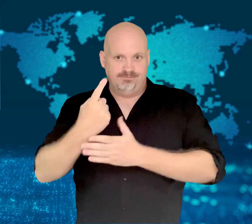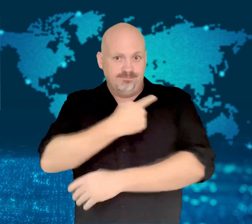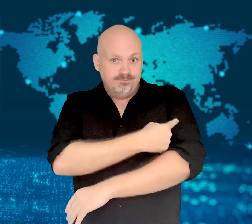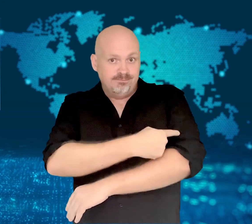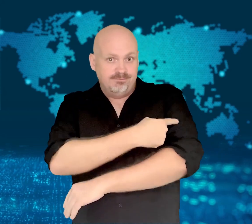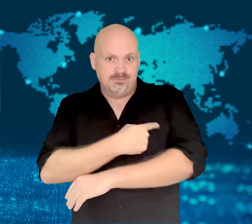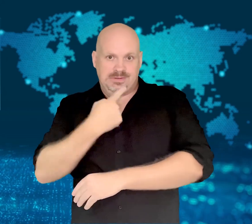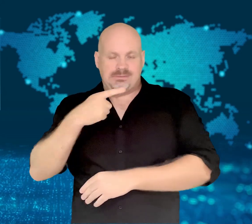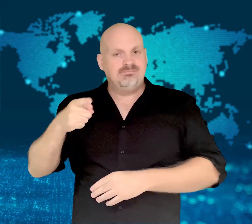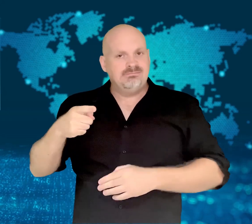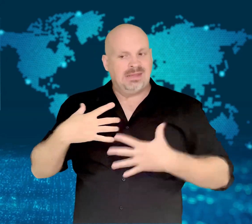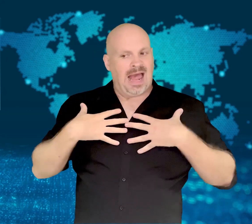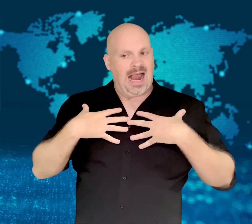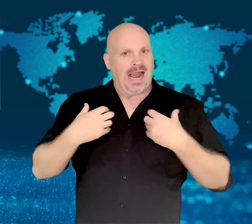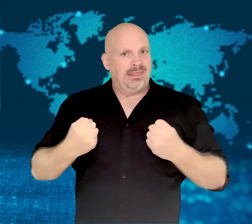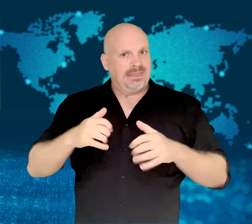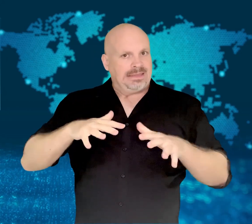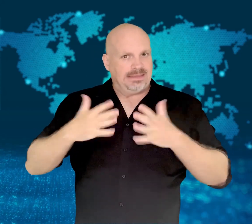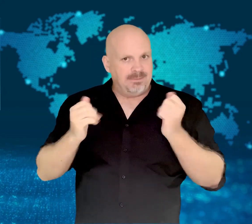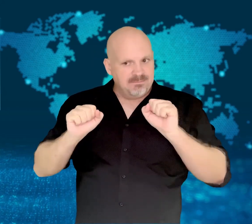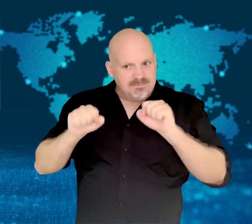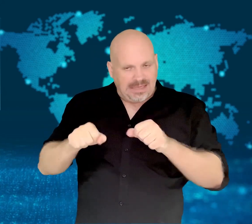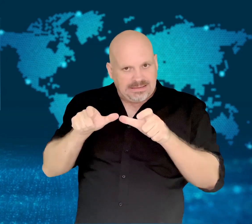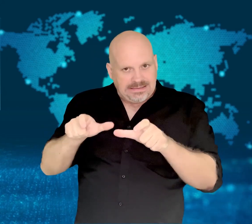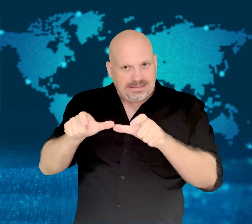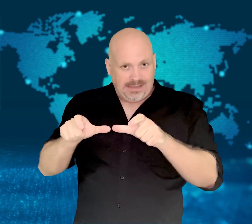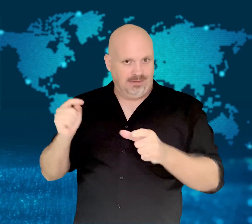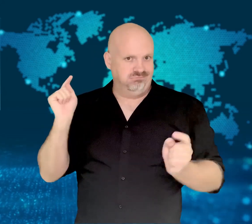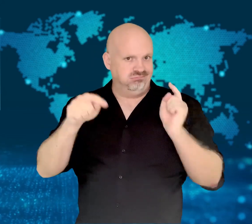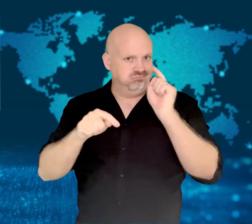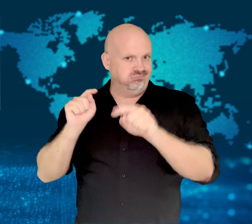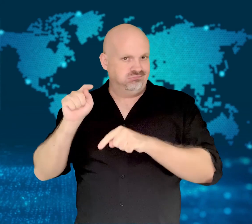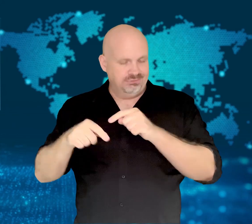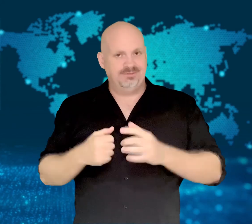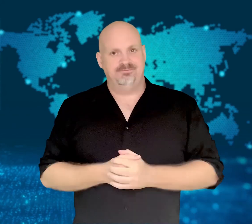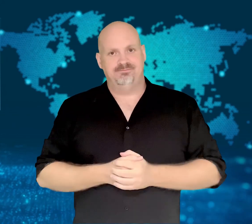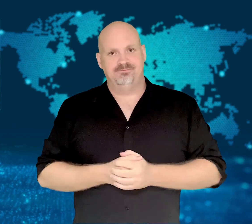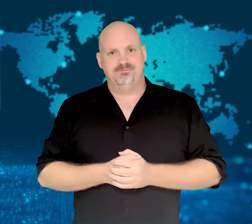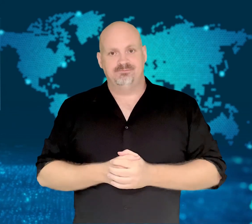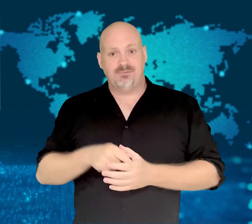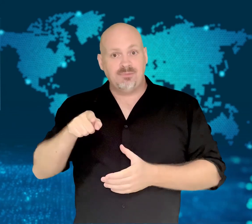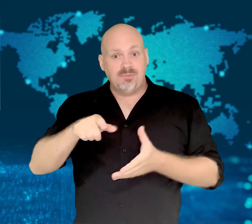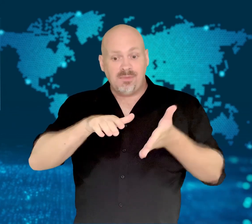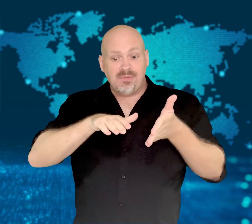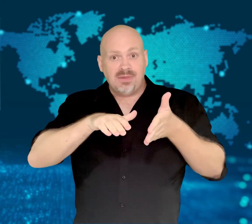No cause of death has been announced, but there had been concerns over